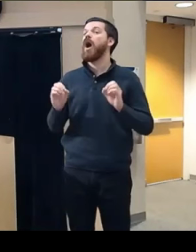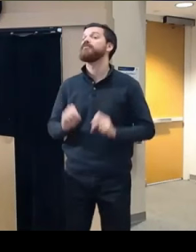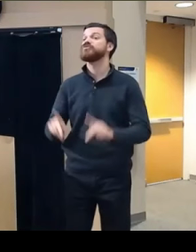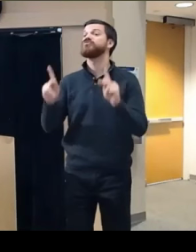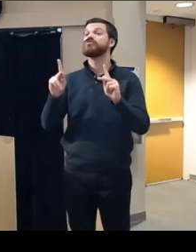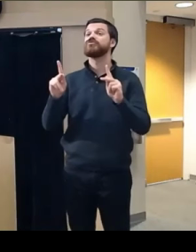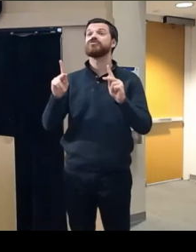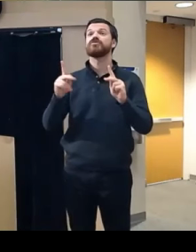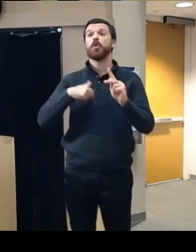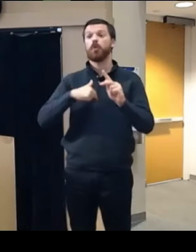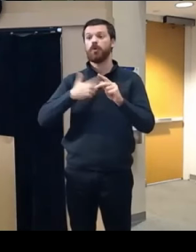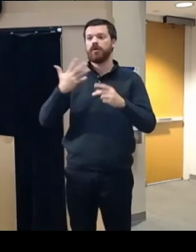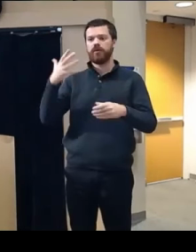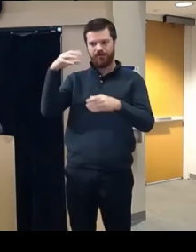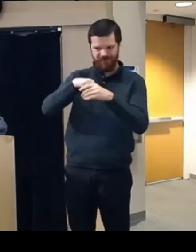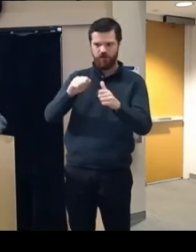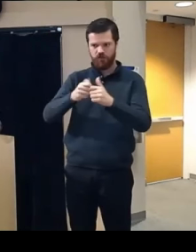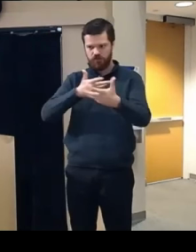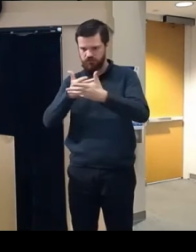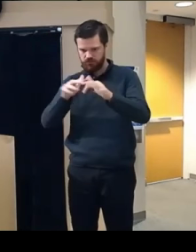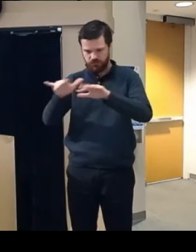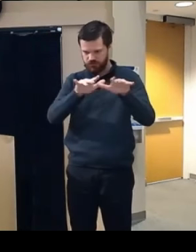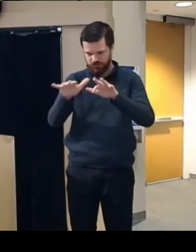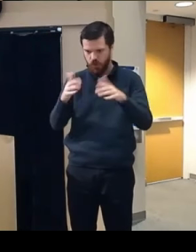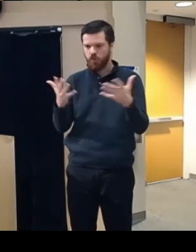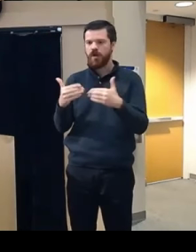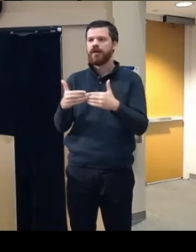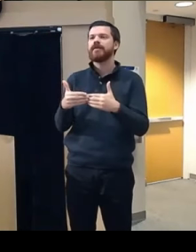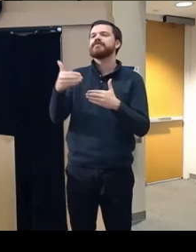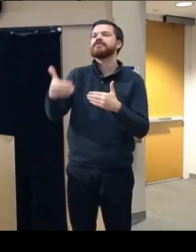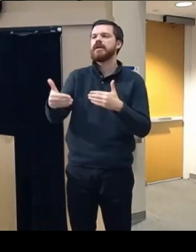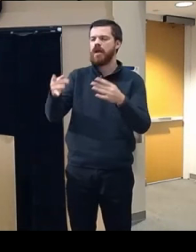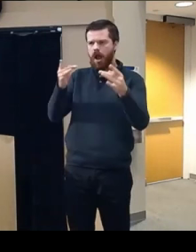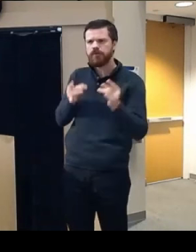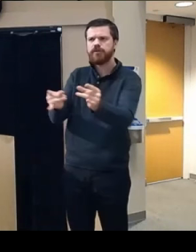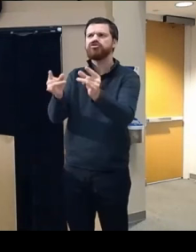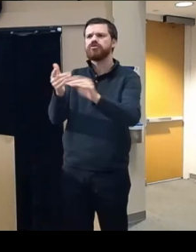more user interface to kind of do next level of like optimizations improvements and I'm